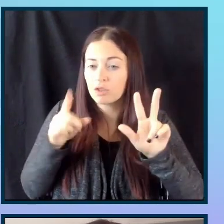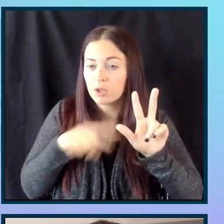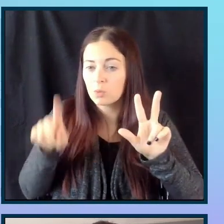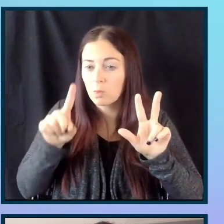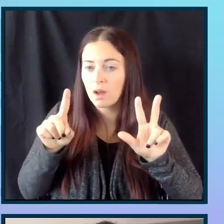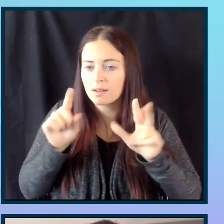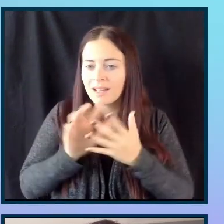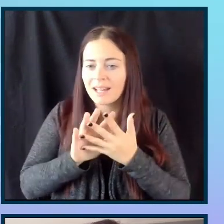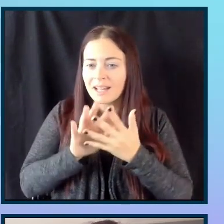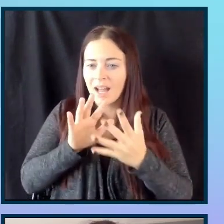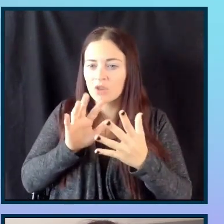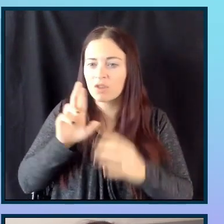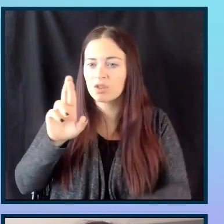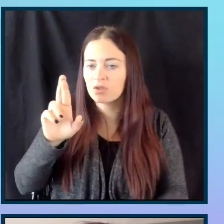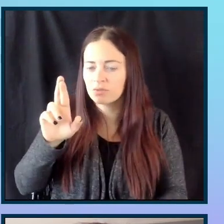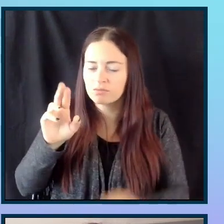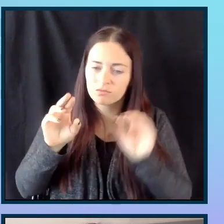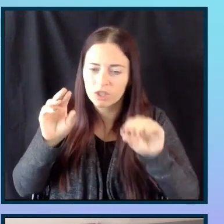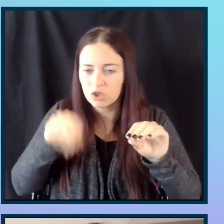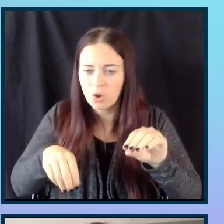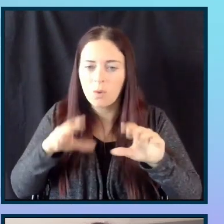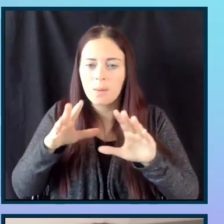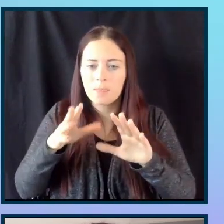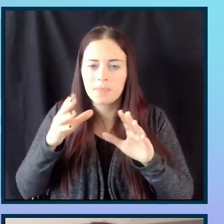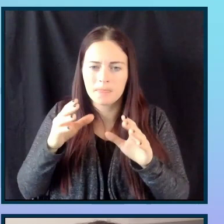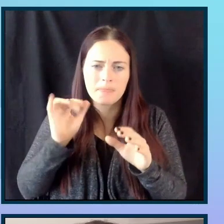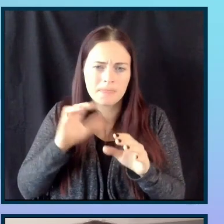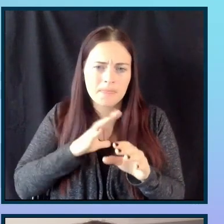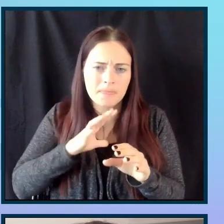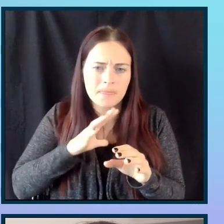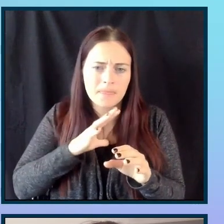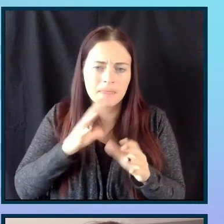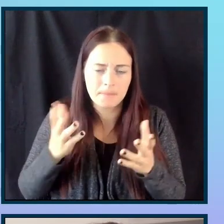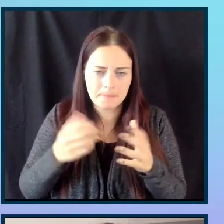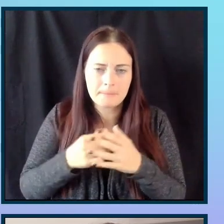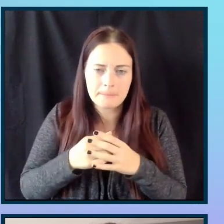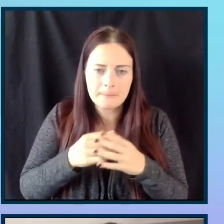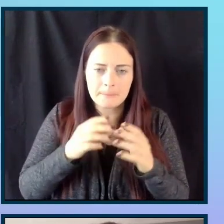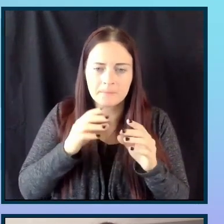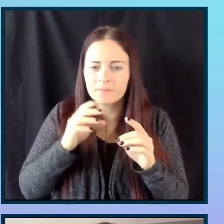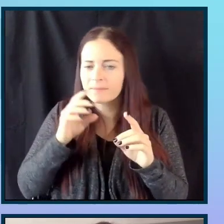It's fine for some other parts of that focus indicator, not to have that as long as there is